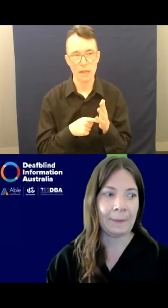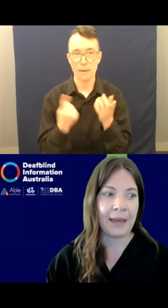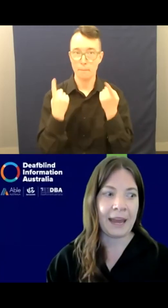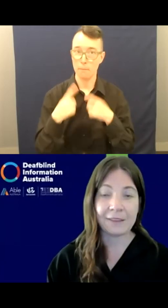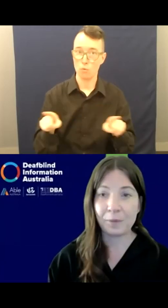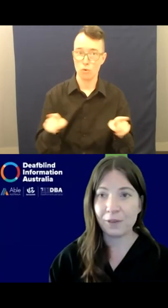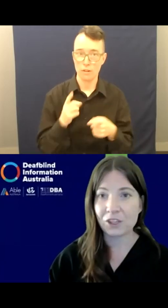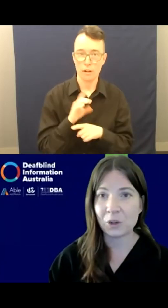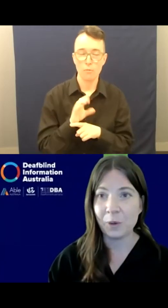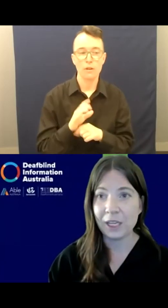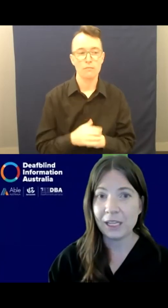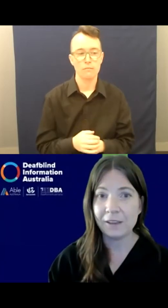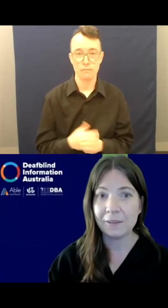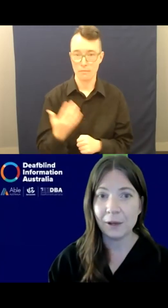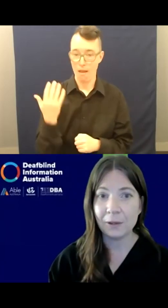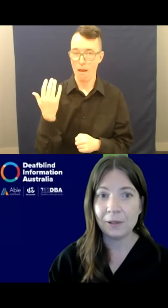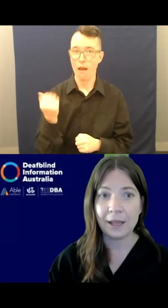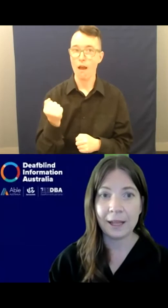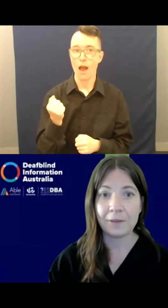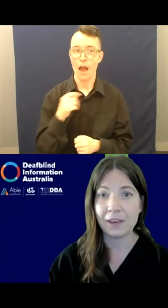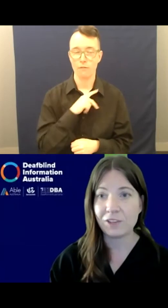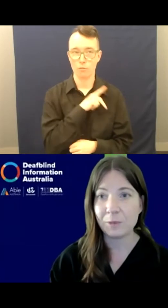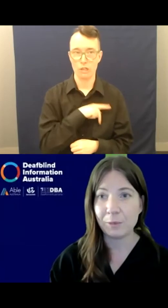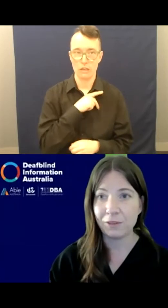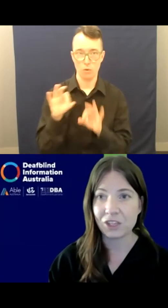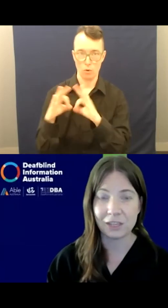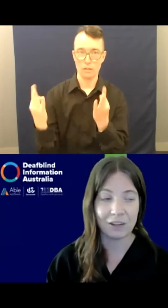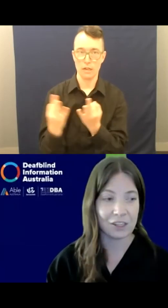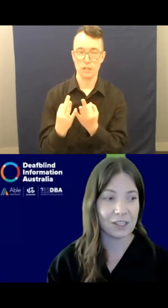it has a professional body as well. So you have to be professionally registered